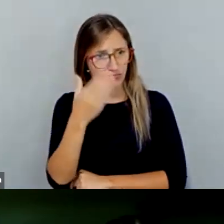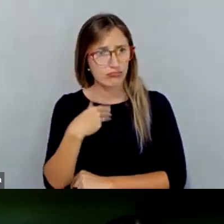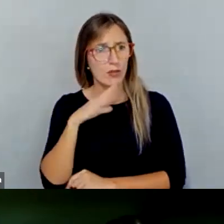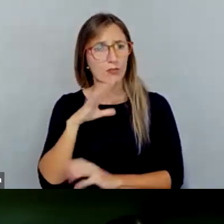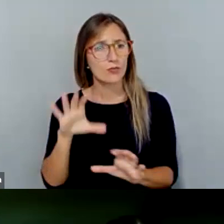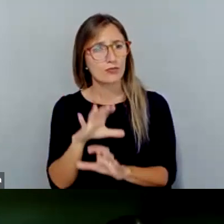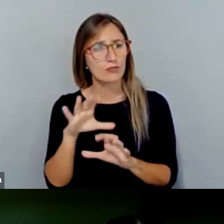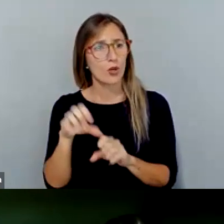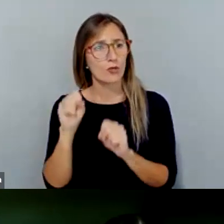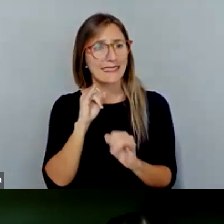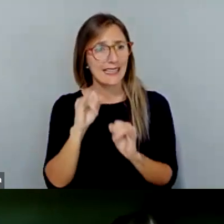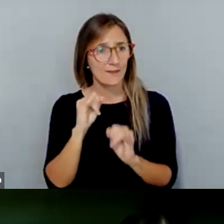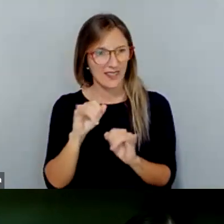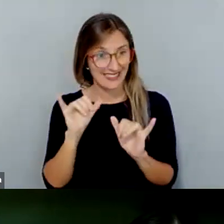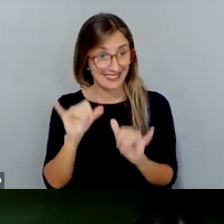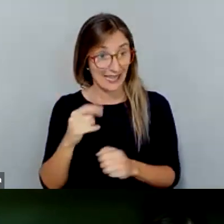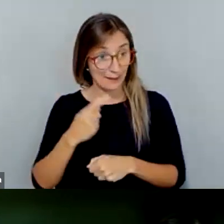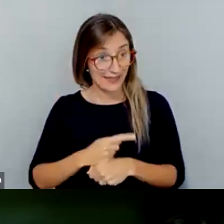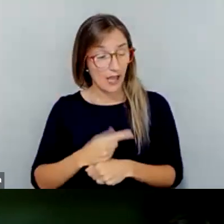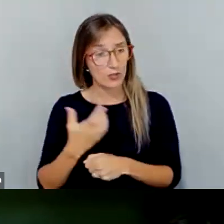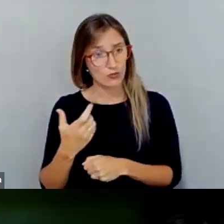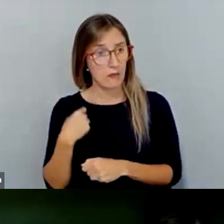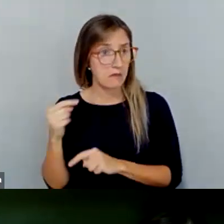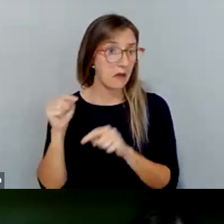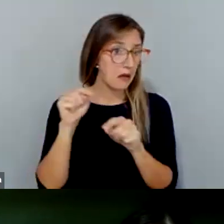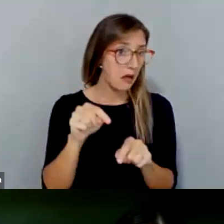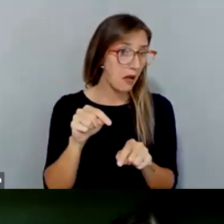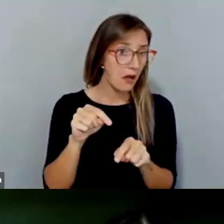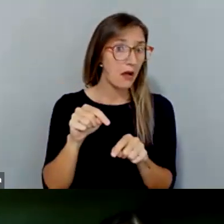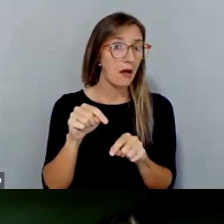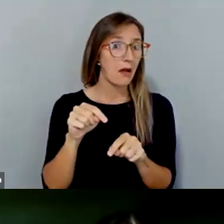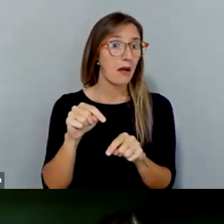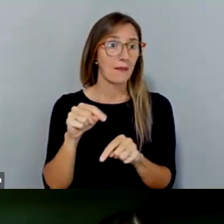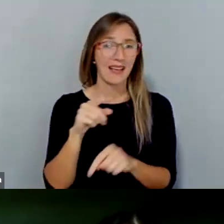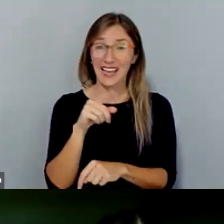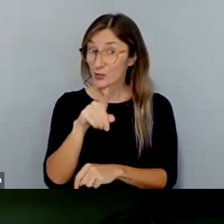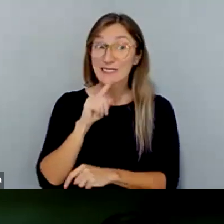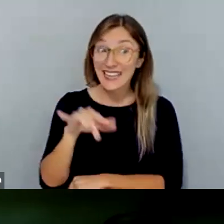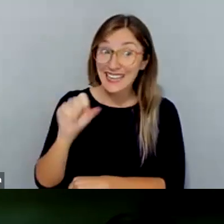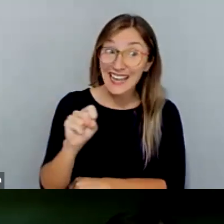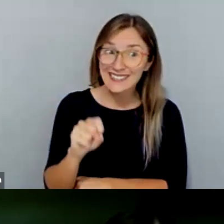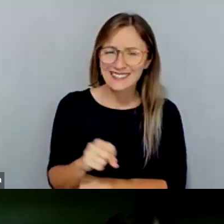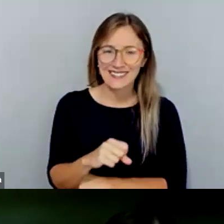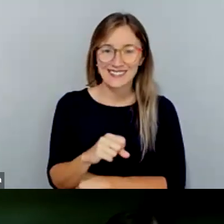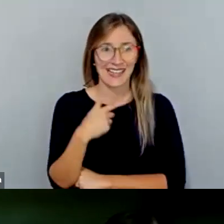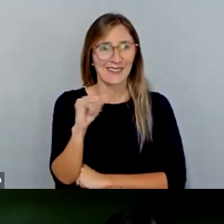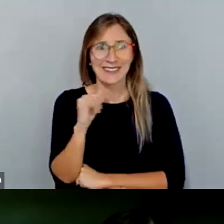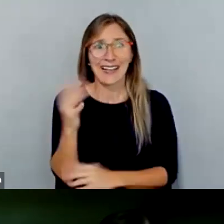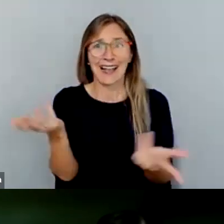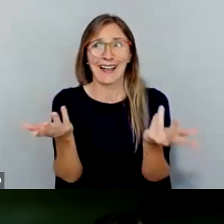We were doing outreach. Denise Jacobson replied and she's like, oh, I'm doing an interview at the Ed Roberts campus that same day. Do you